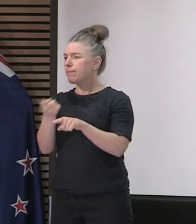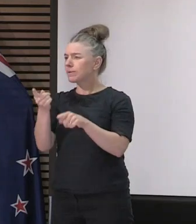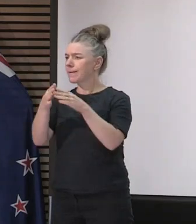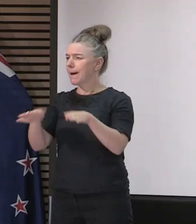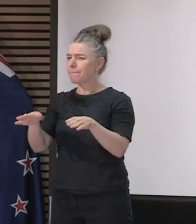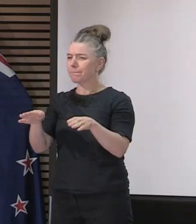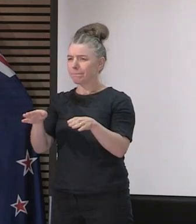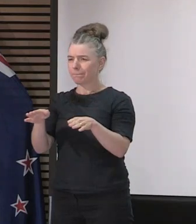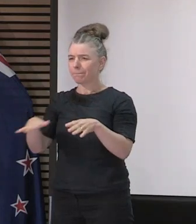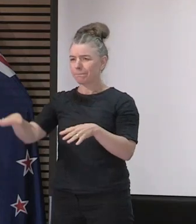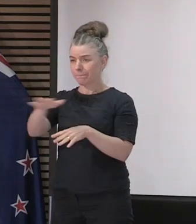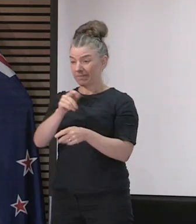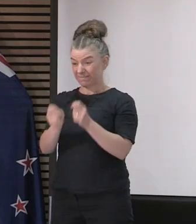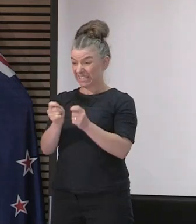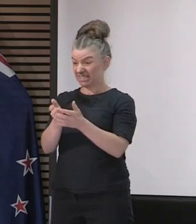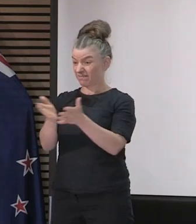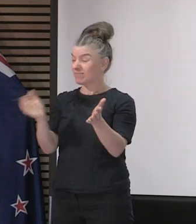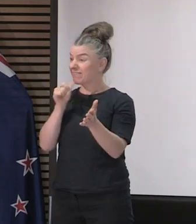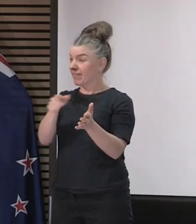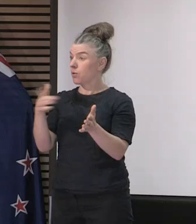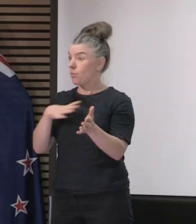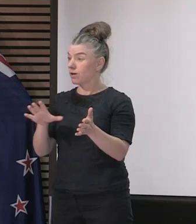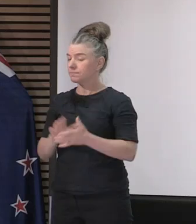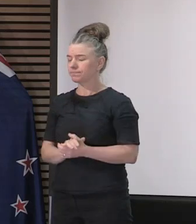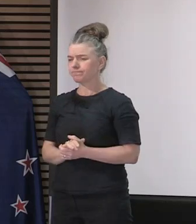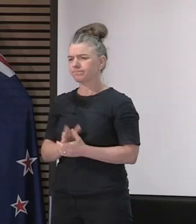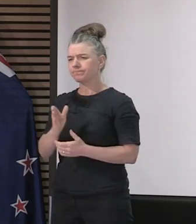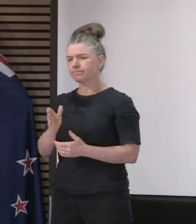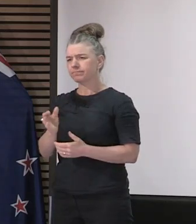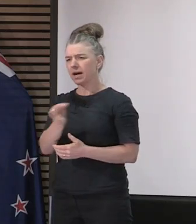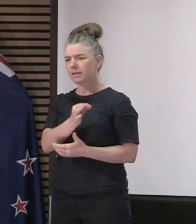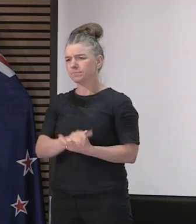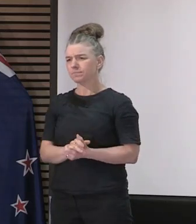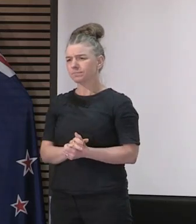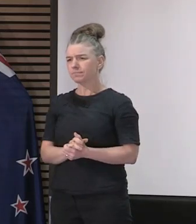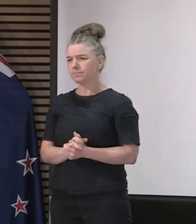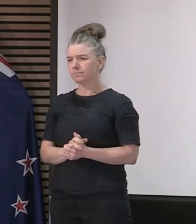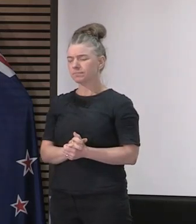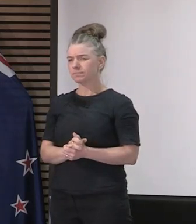most of the people who were wanting to be tested there,